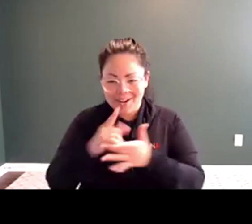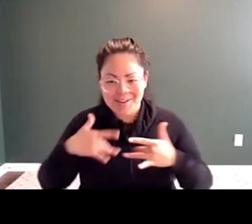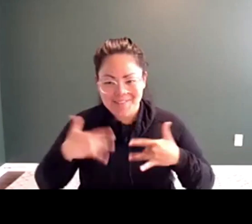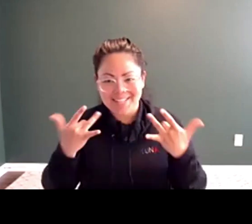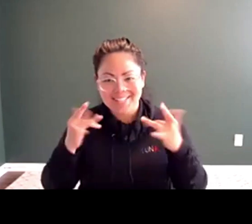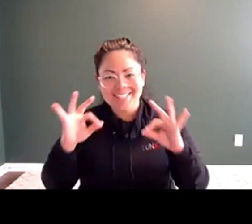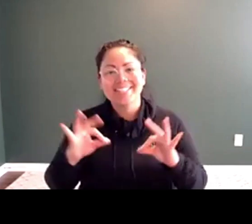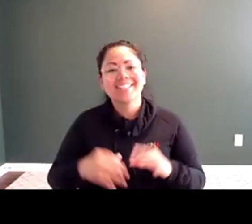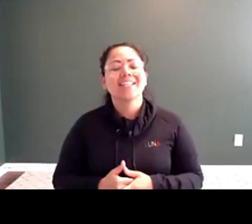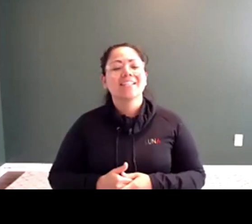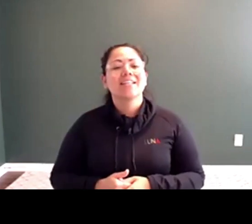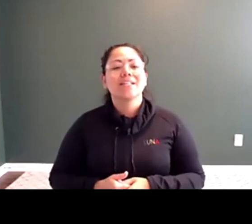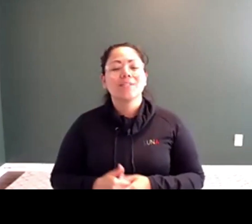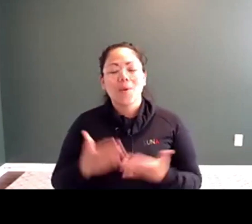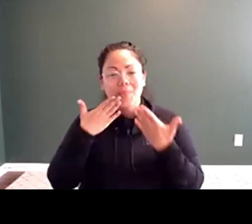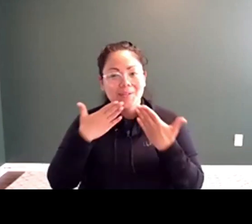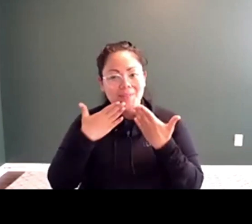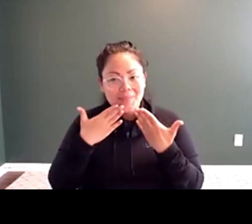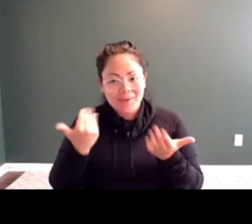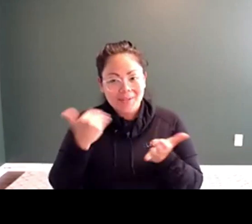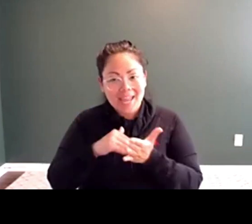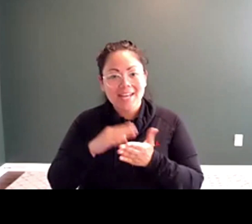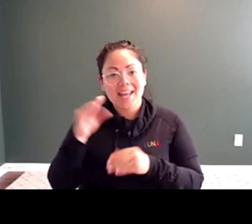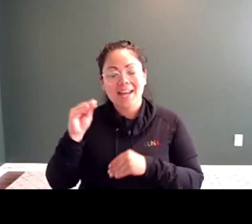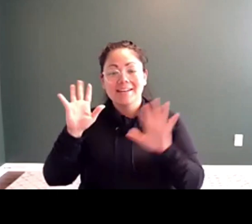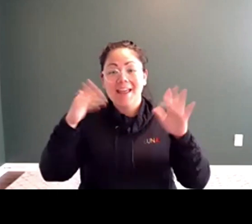With that, I will say thank you again and have a great day.